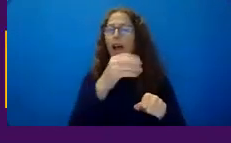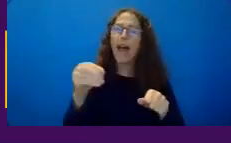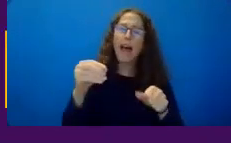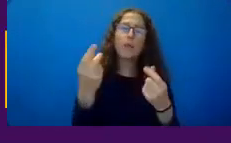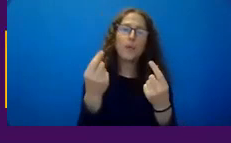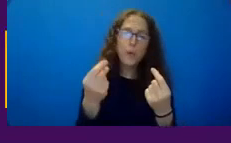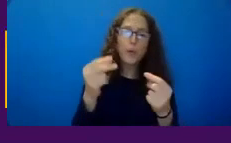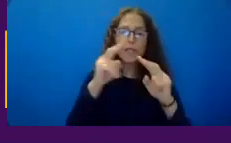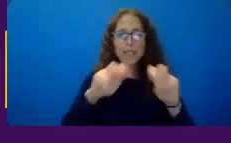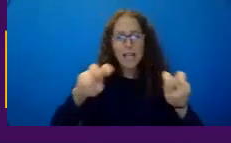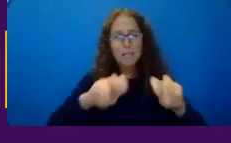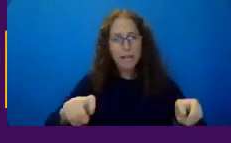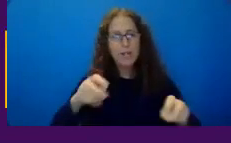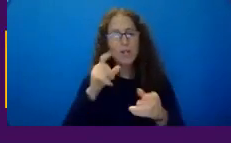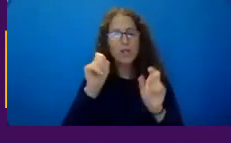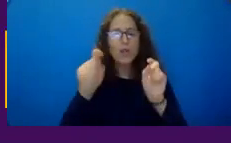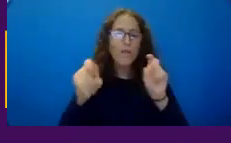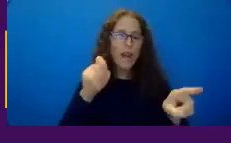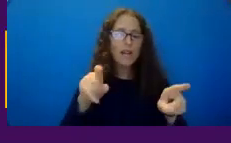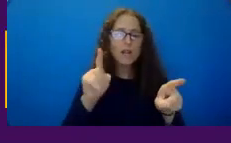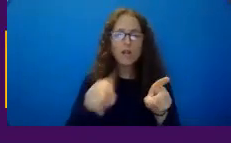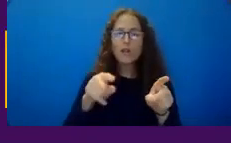AND CURRENTLY RESIDE WITHIN OR ENGAGE WITH THE PROPOSED